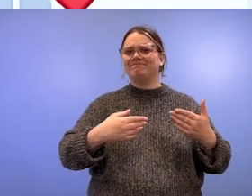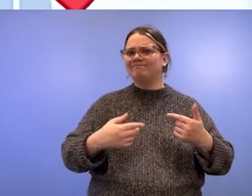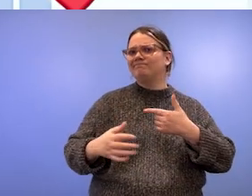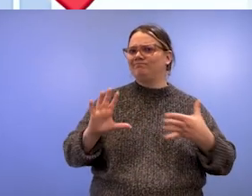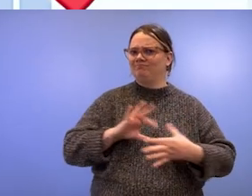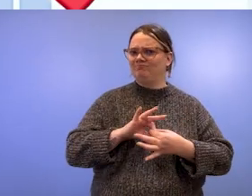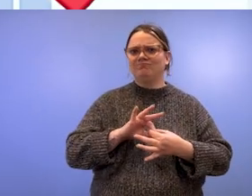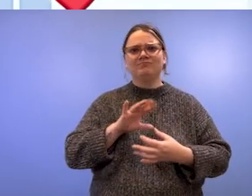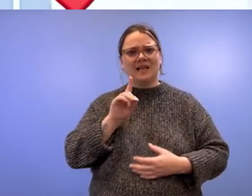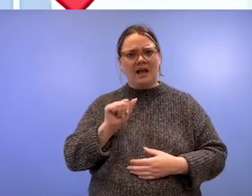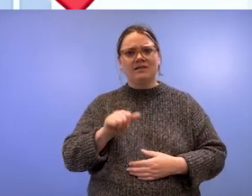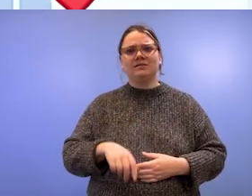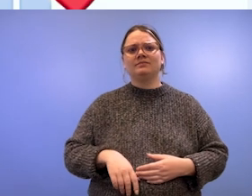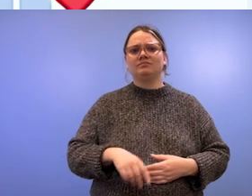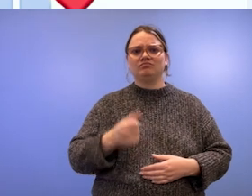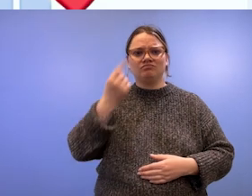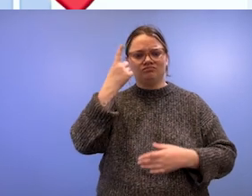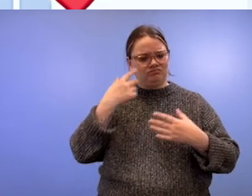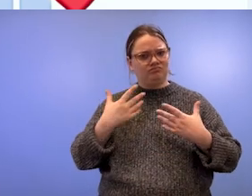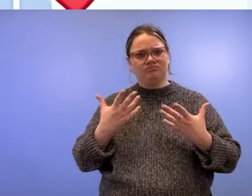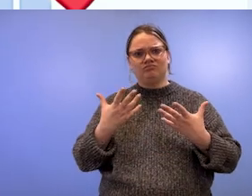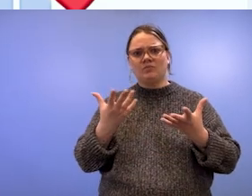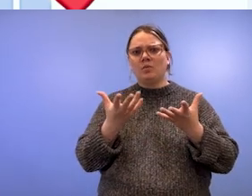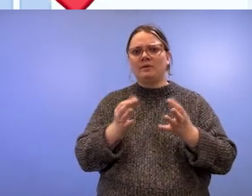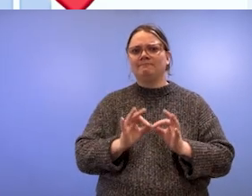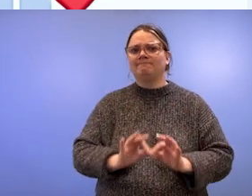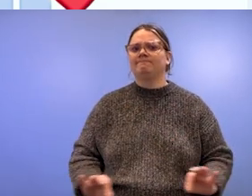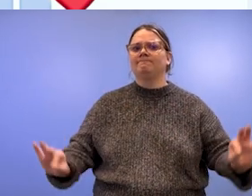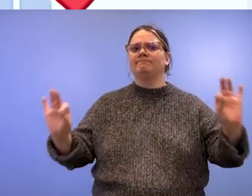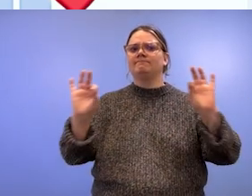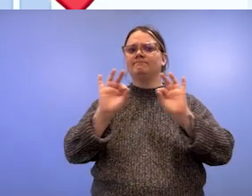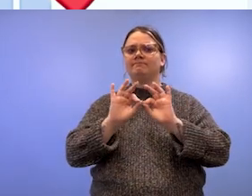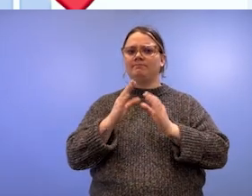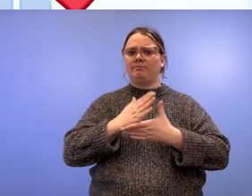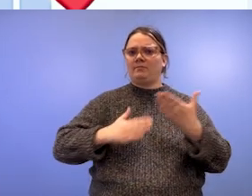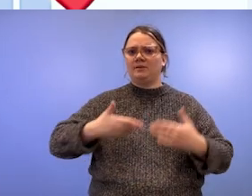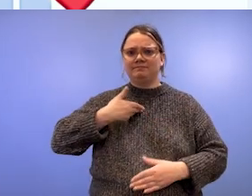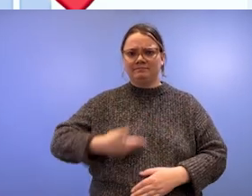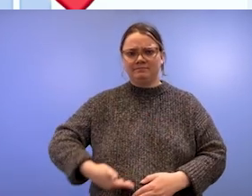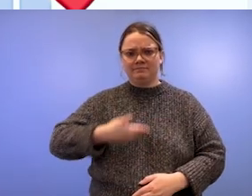understanding it is to be understanding it to be a significant part of who they are as a person,